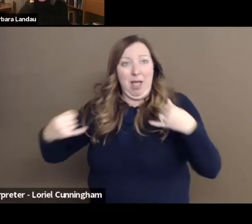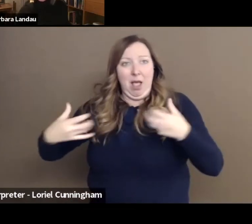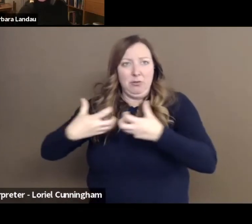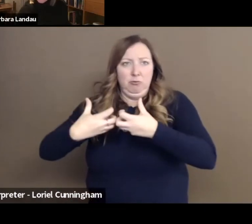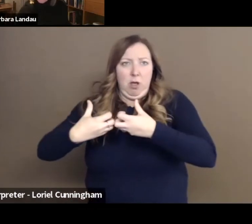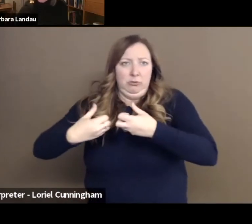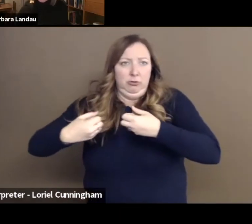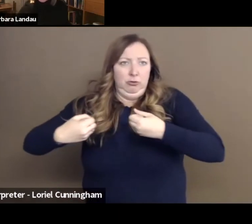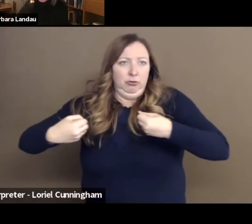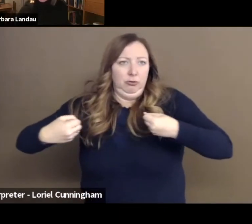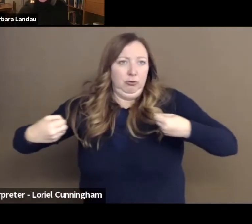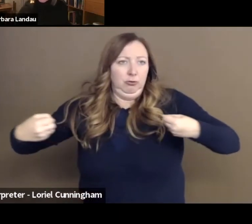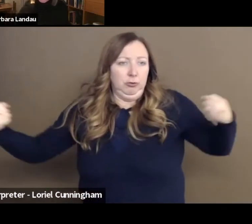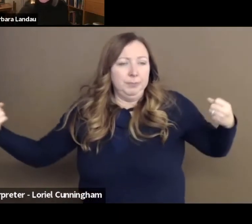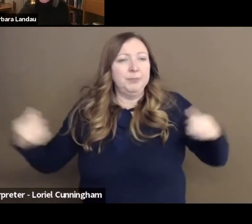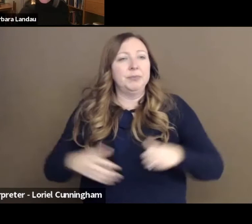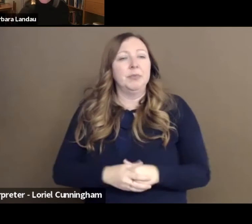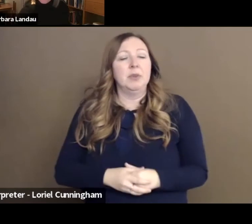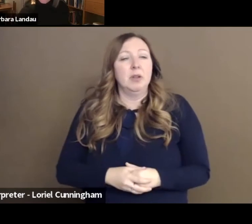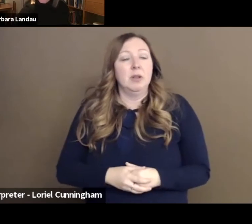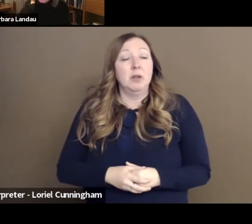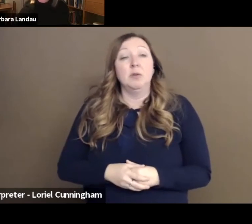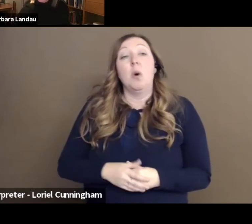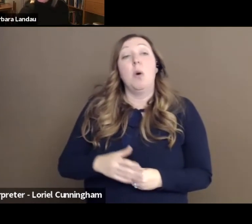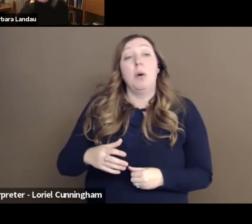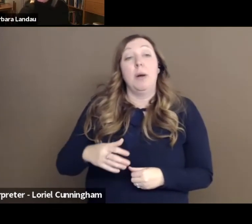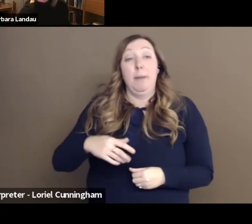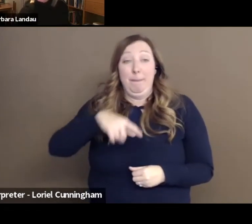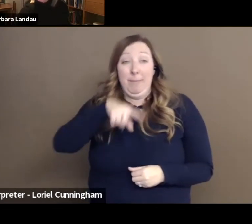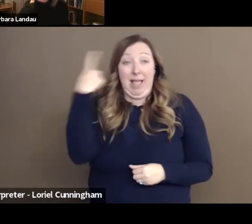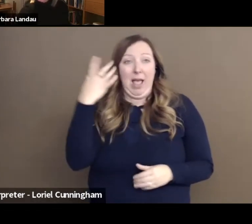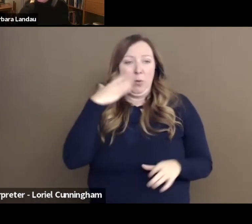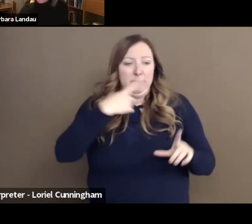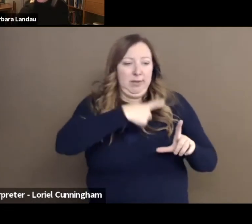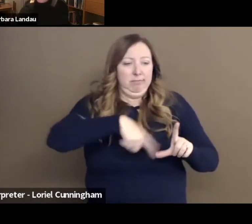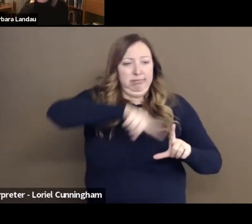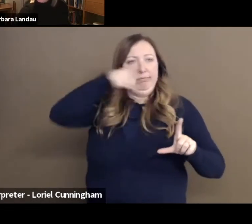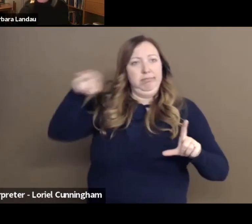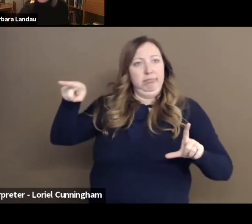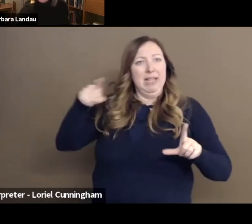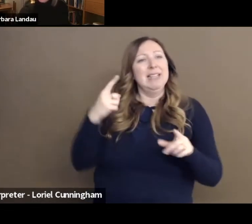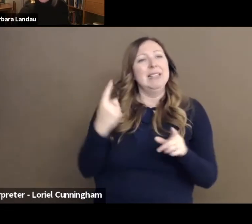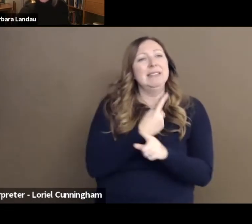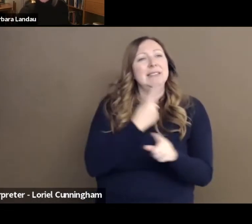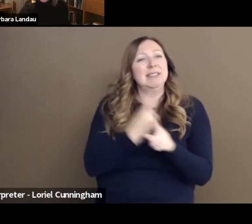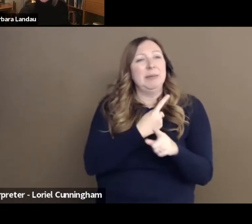the typically developing kids with their early emerging curves